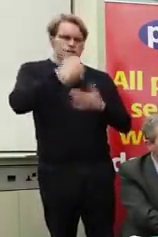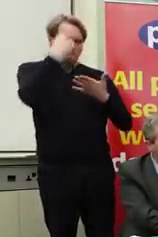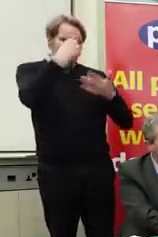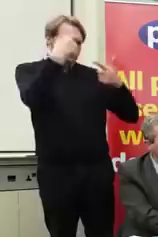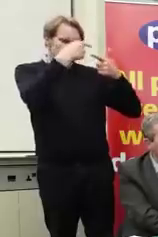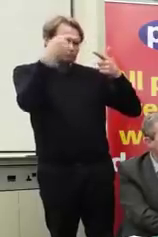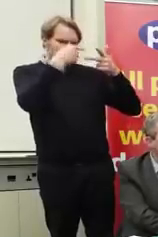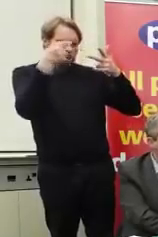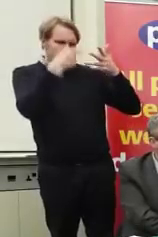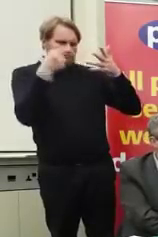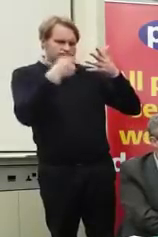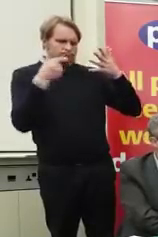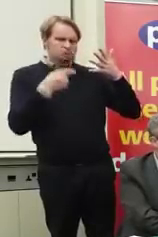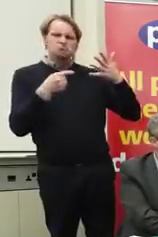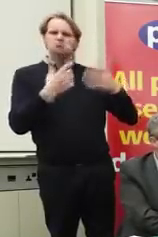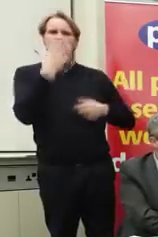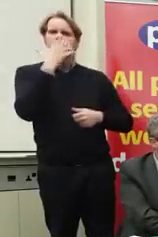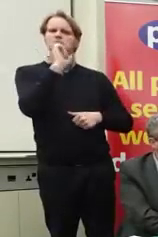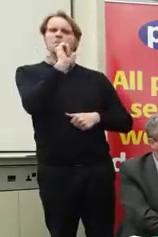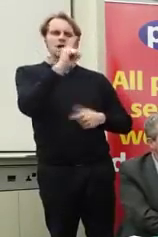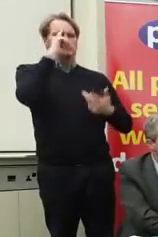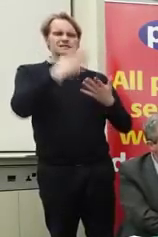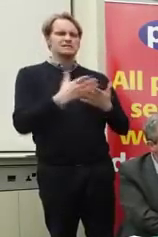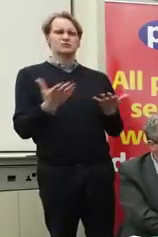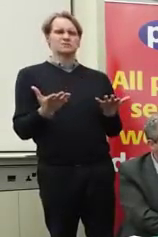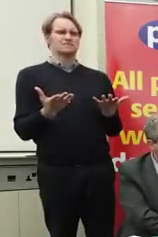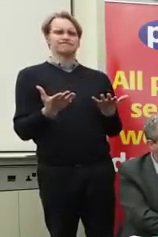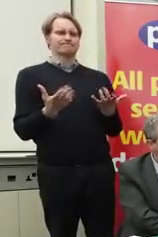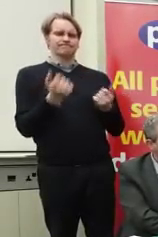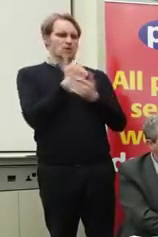decisions that have been made, I think without properly consulting the